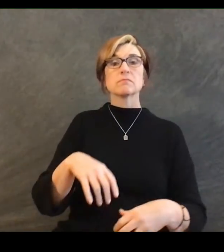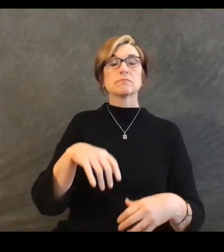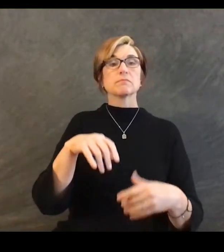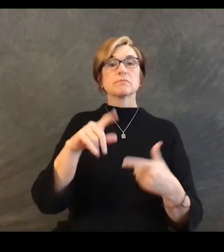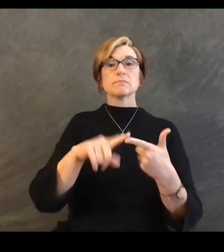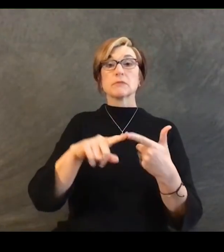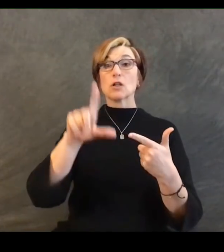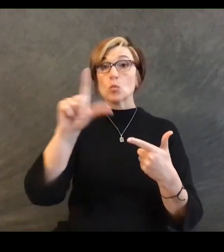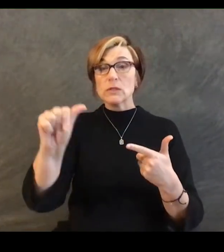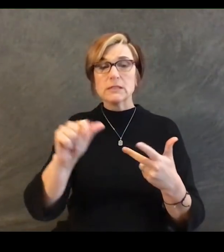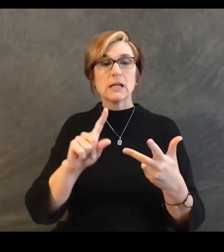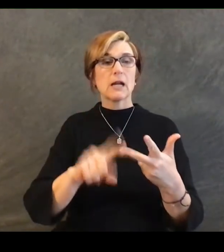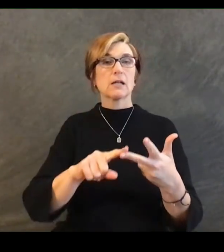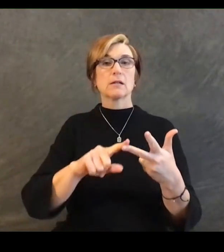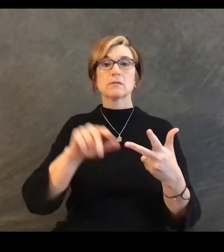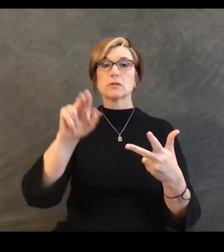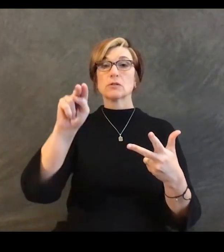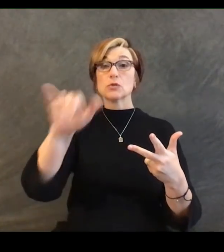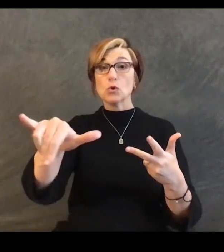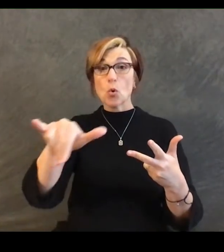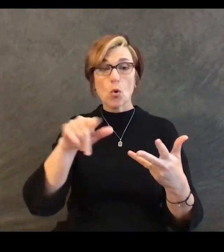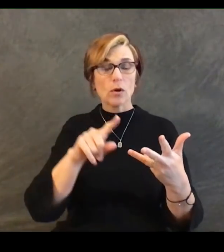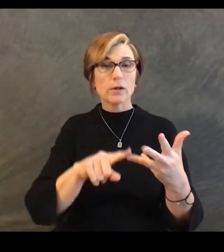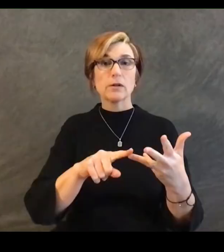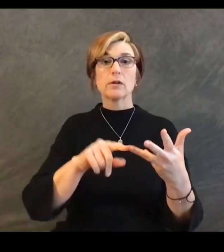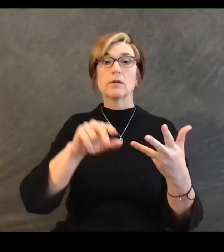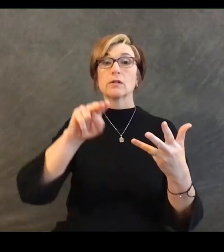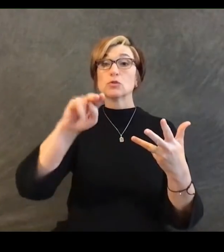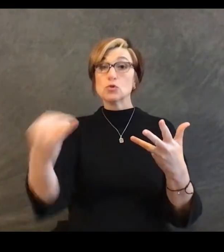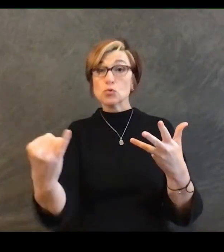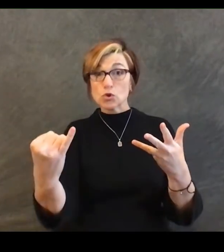York additional ventilators to New Jersey and